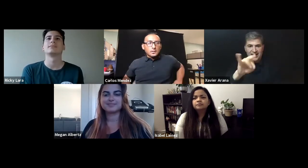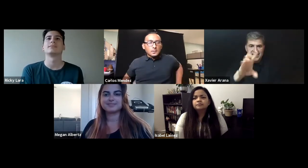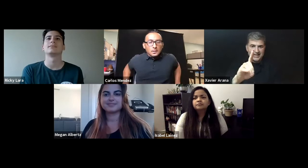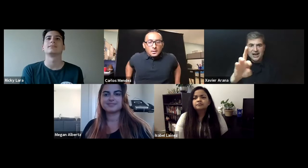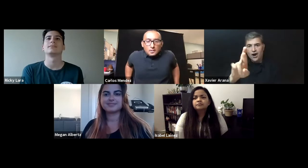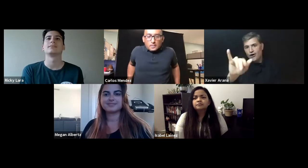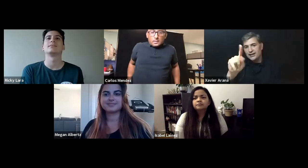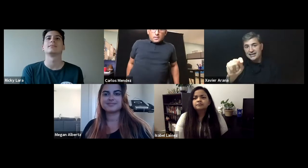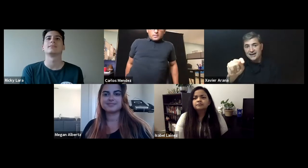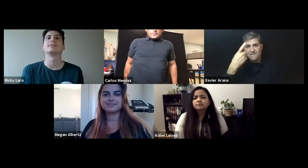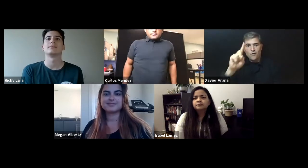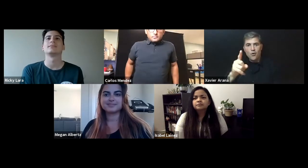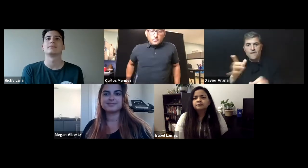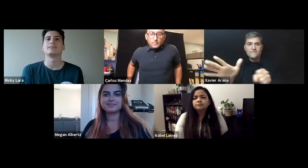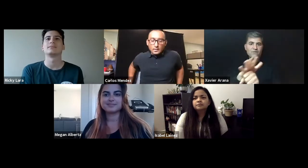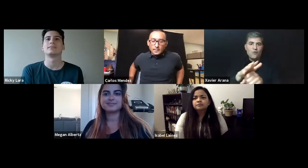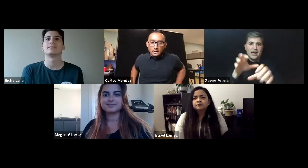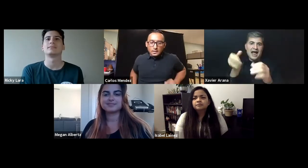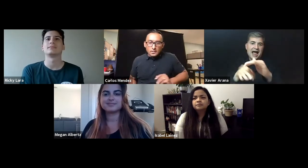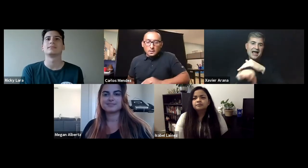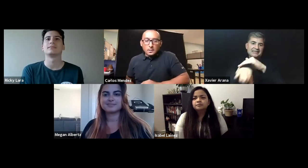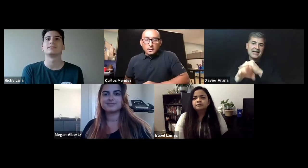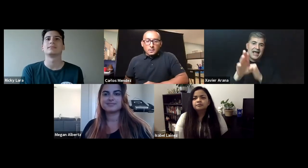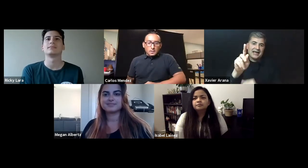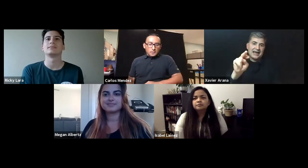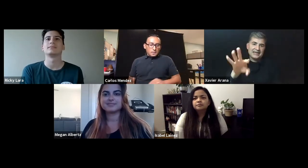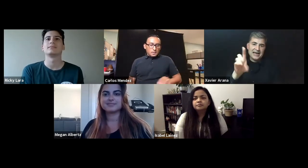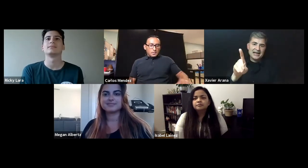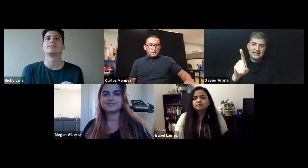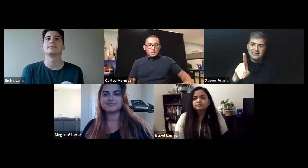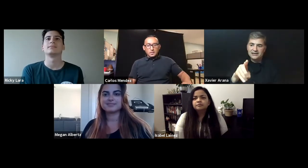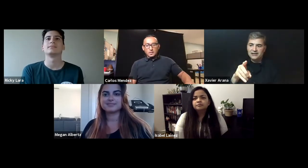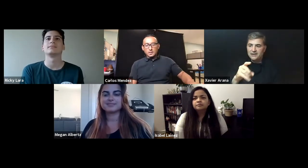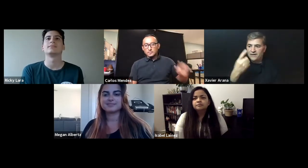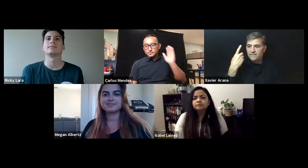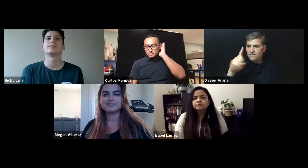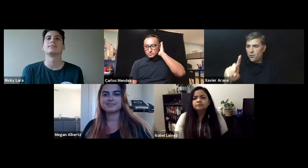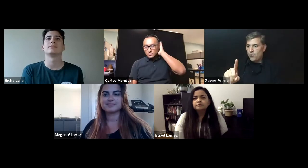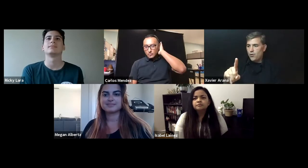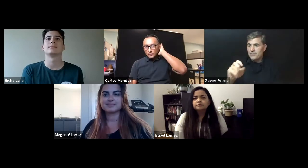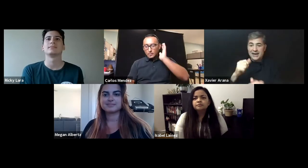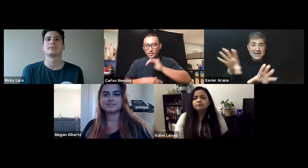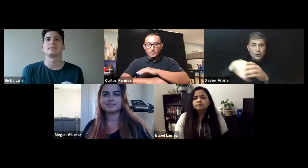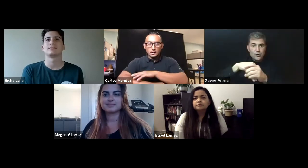and so hats off to NTID/RIT for that, because that's full access that they provide